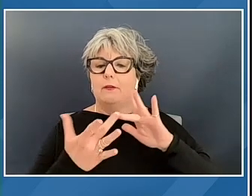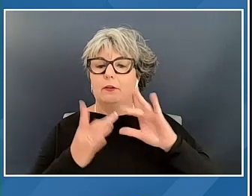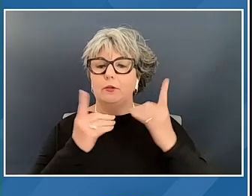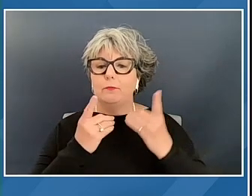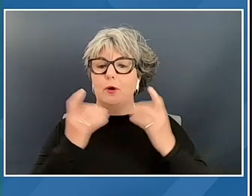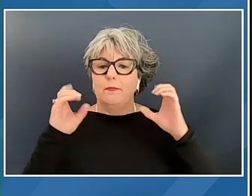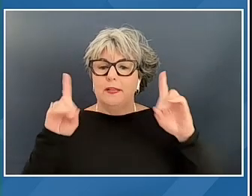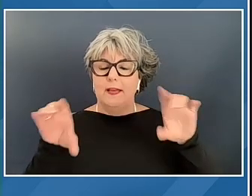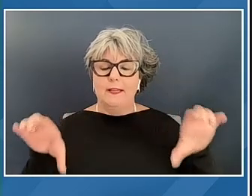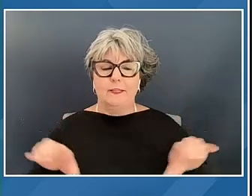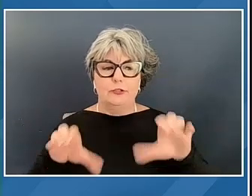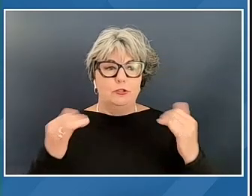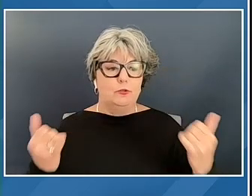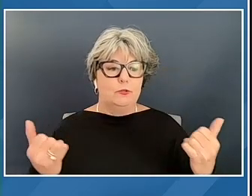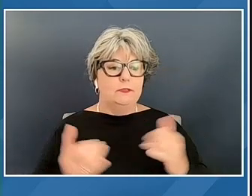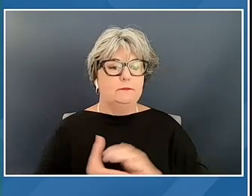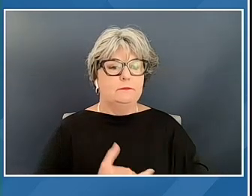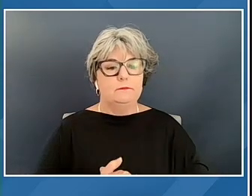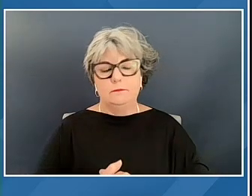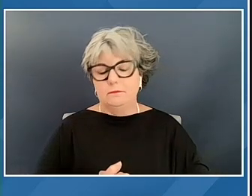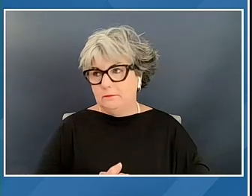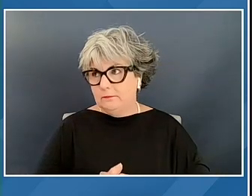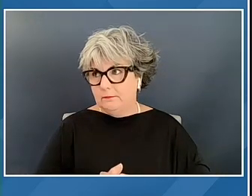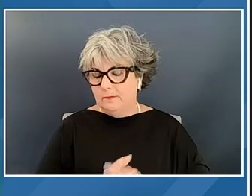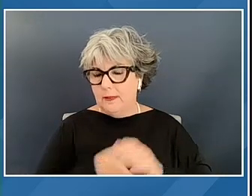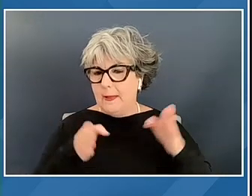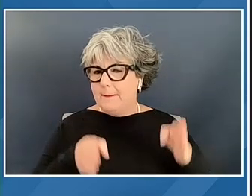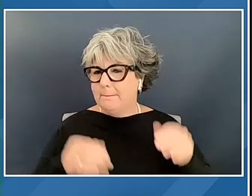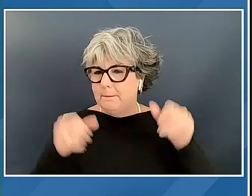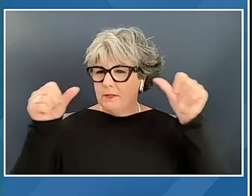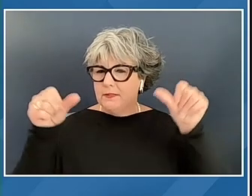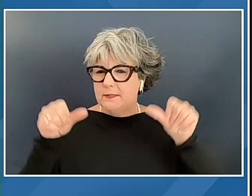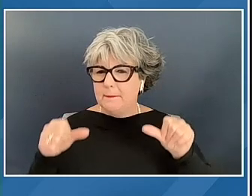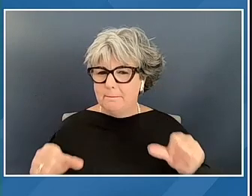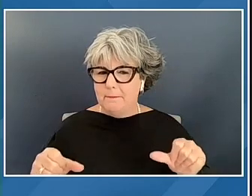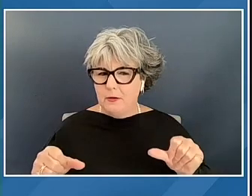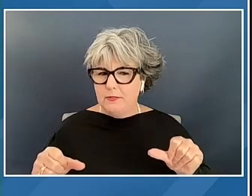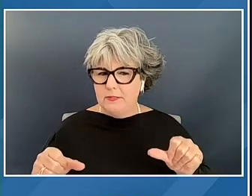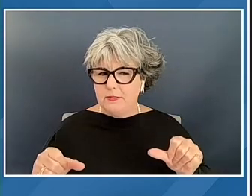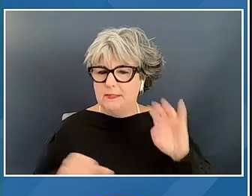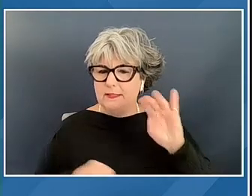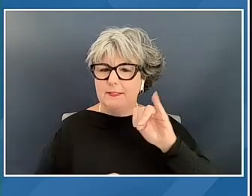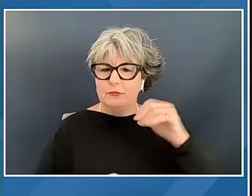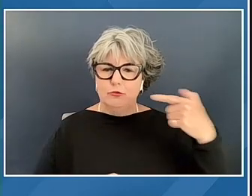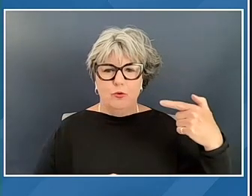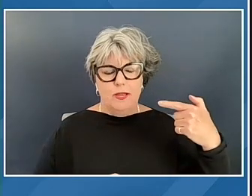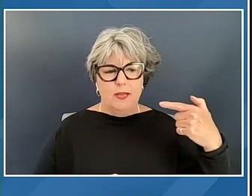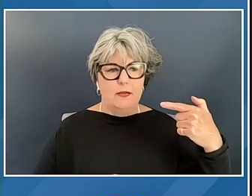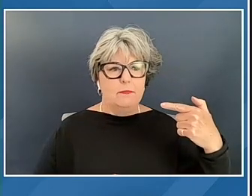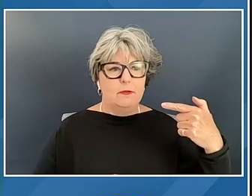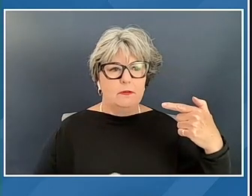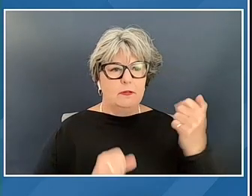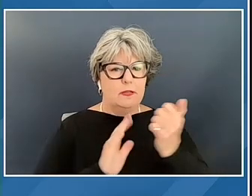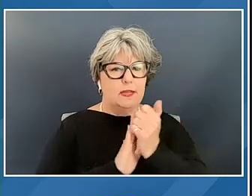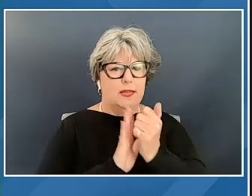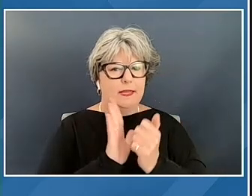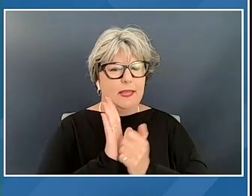So it looks like somebody posted one Instagram account that the Department